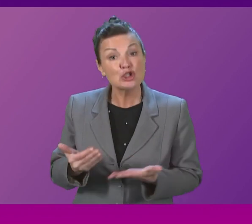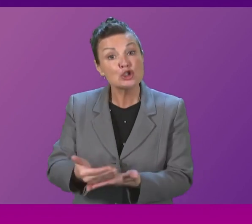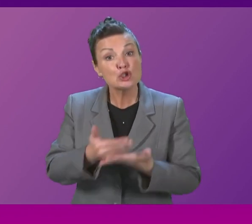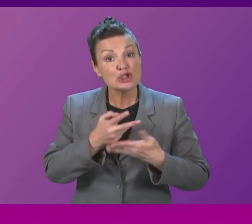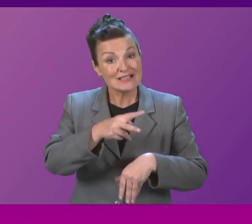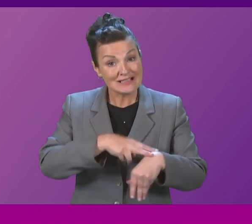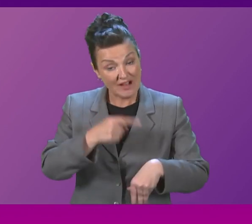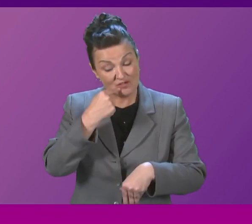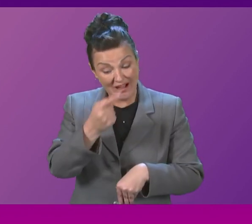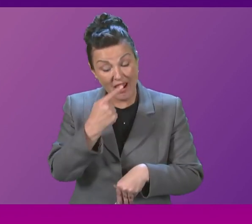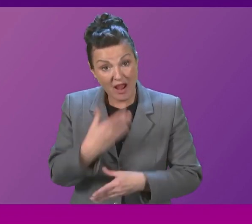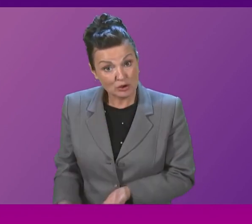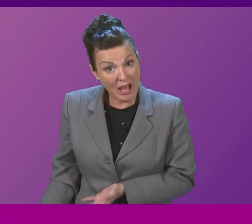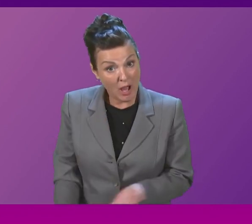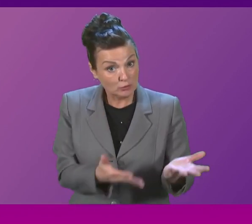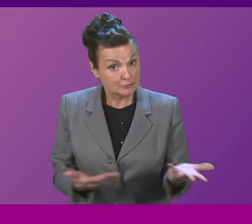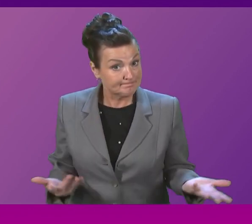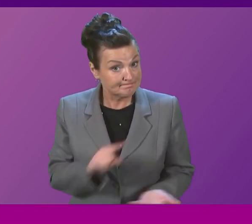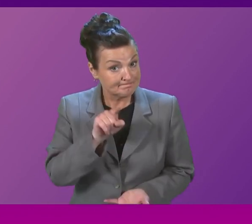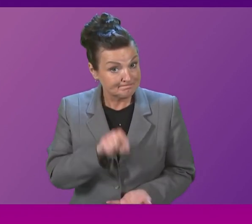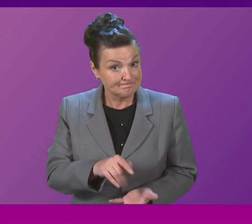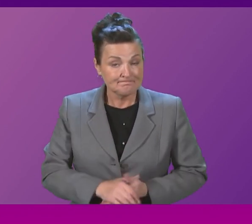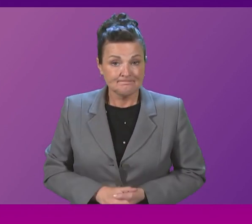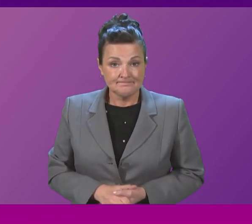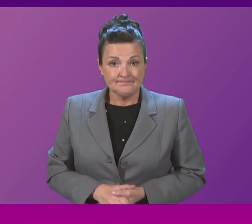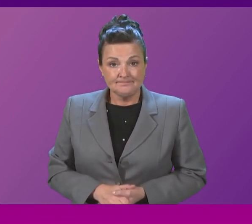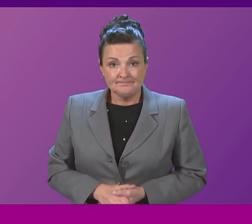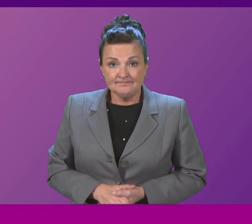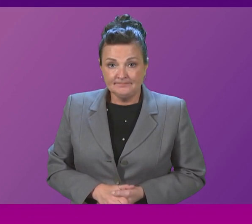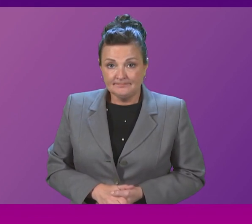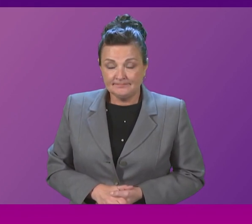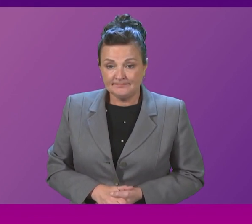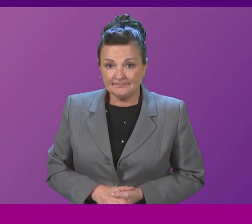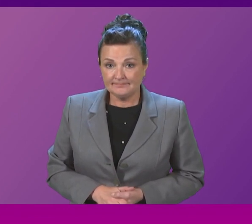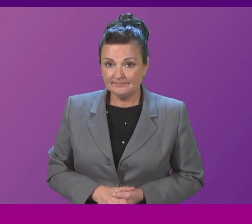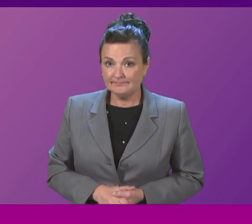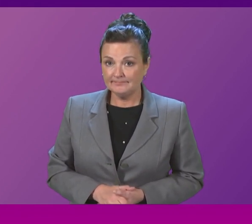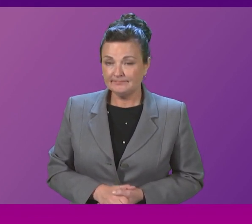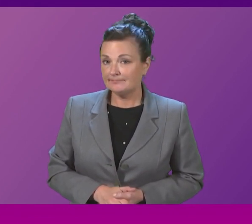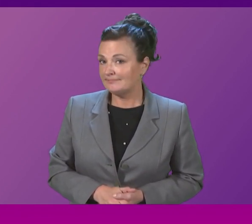to act in that way.